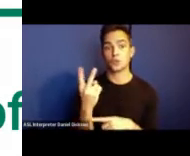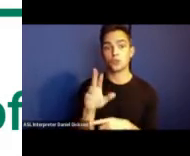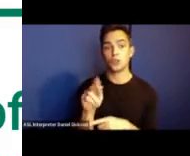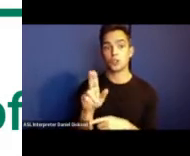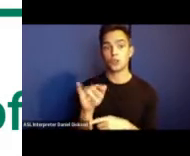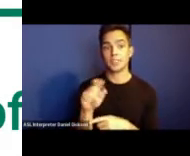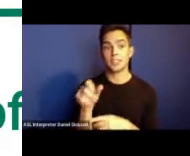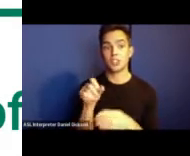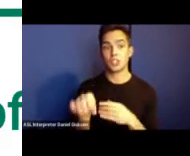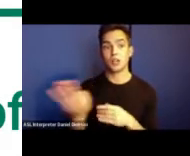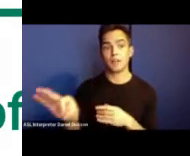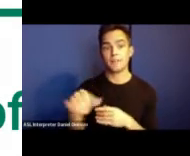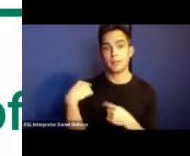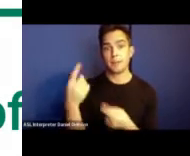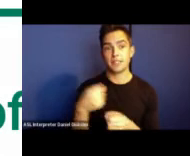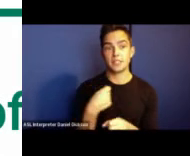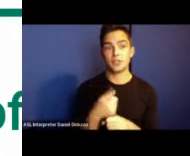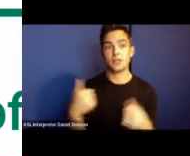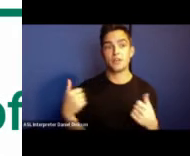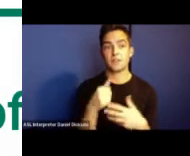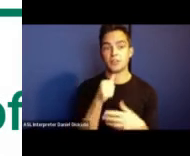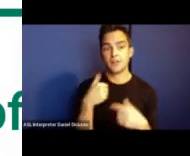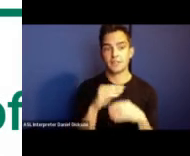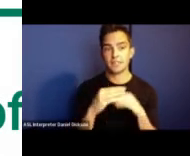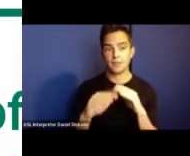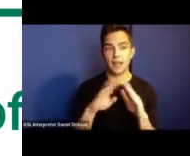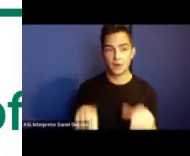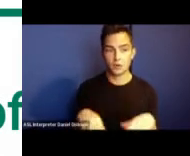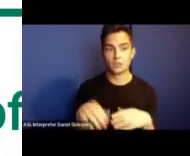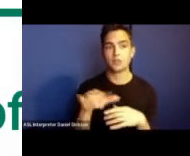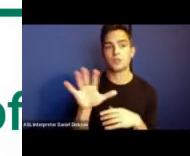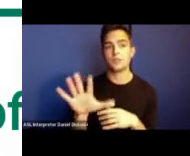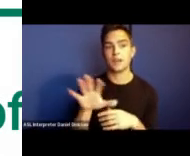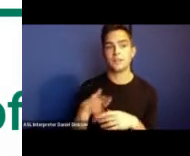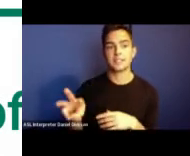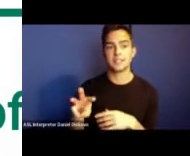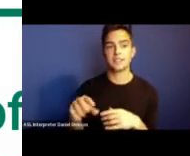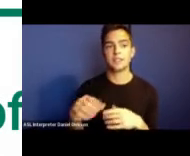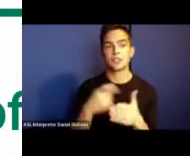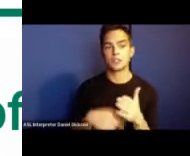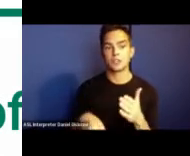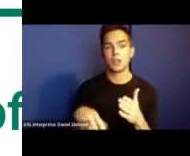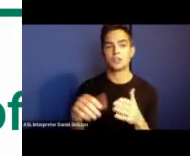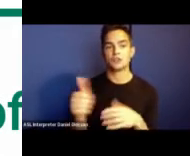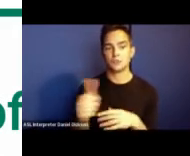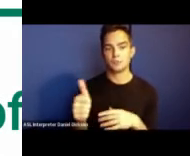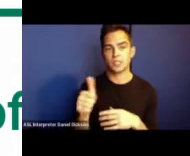in the last 12 months three fear of not having stable housing, five and six, which were costs and transportation respectively,